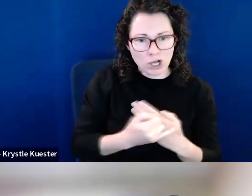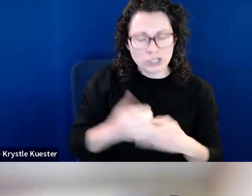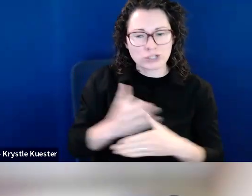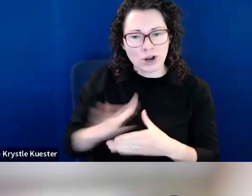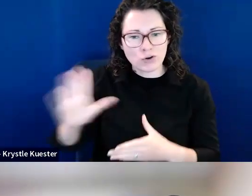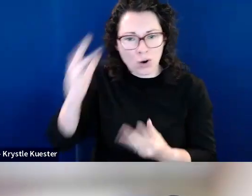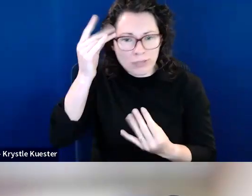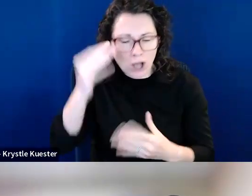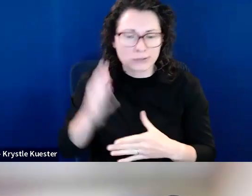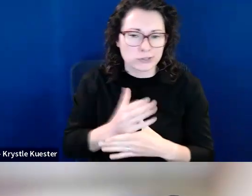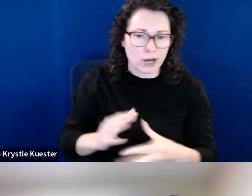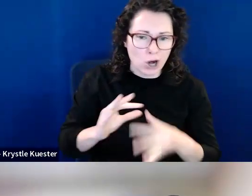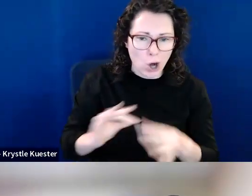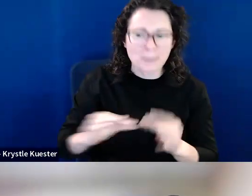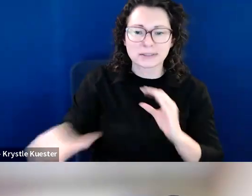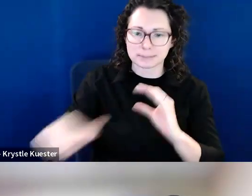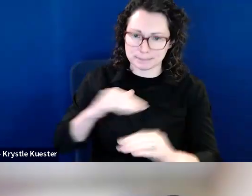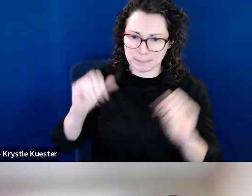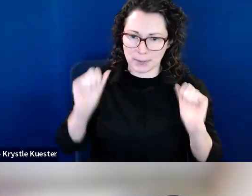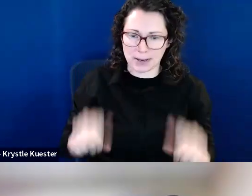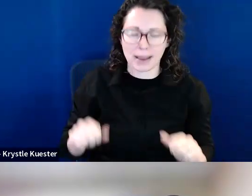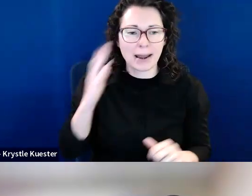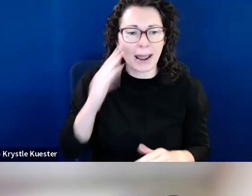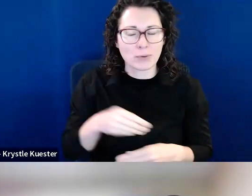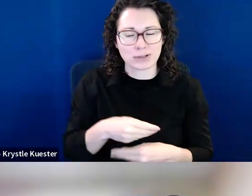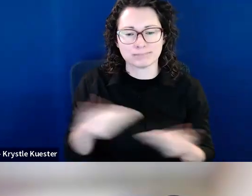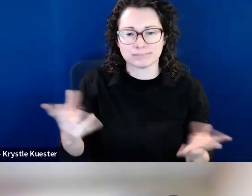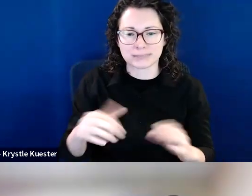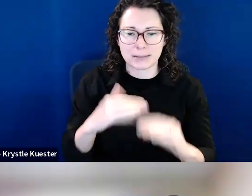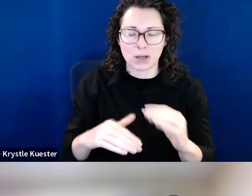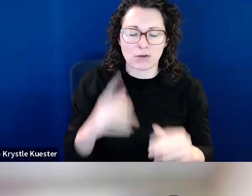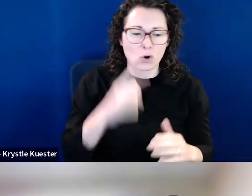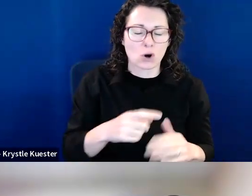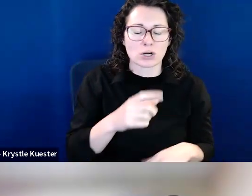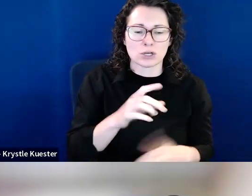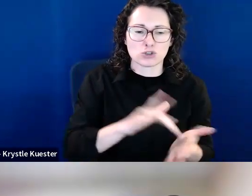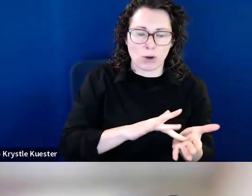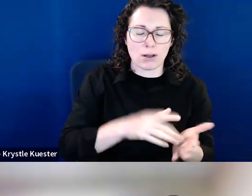comments. Um, so I'll send that around to you today, both the drug pricing one as well as our